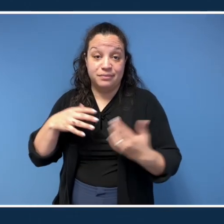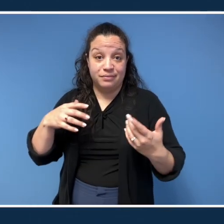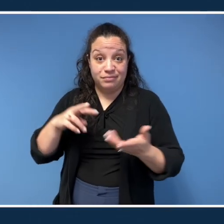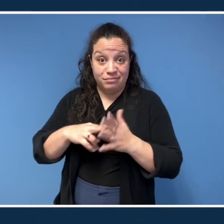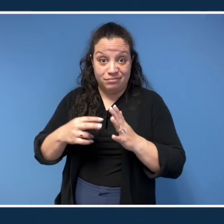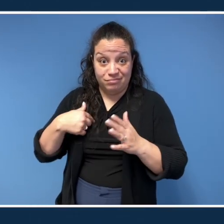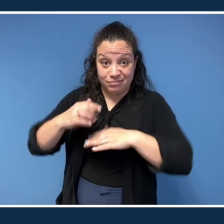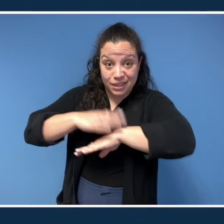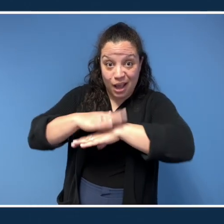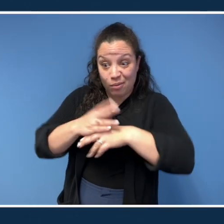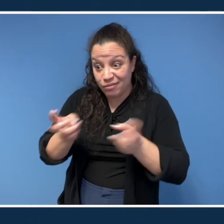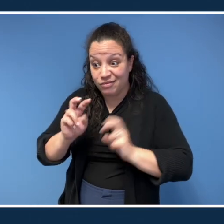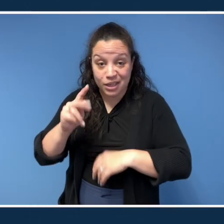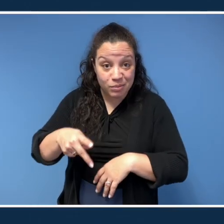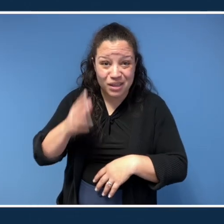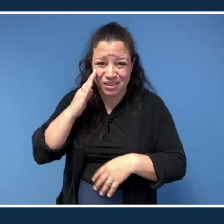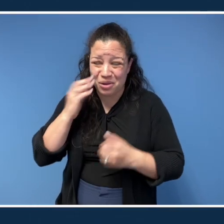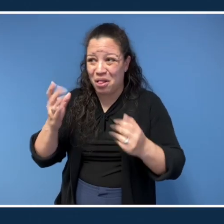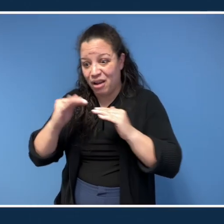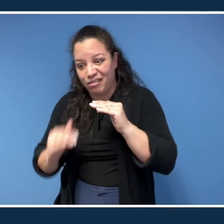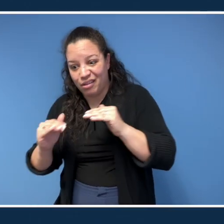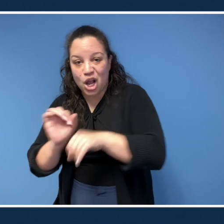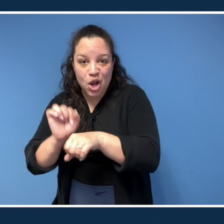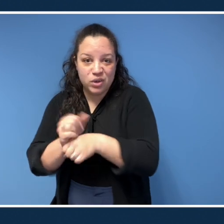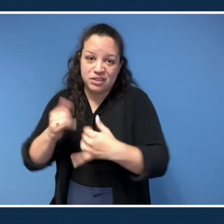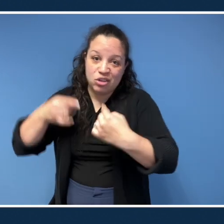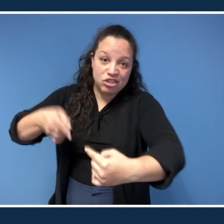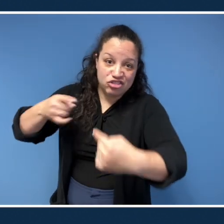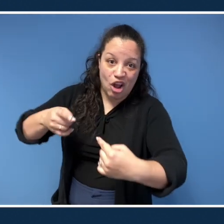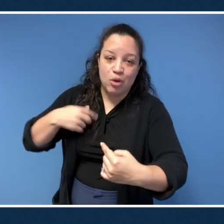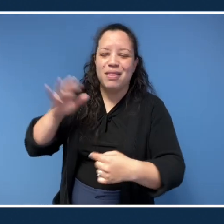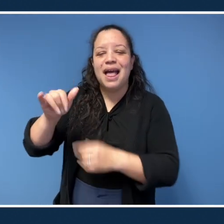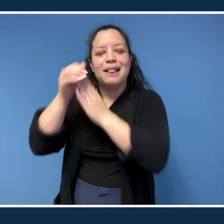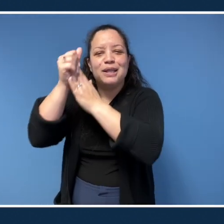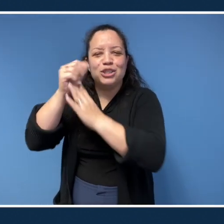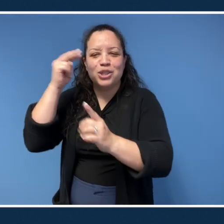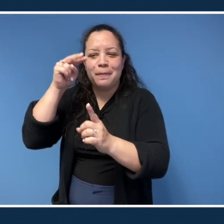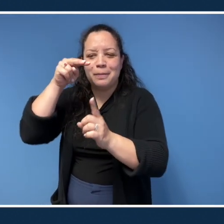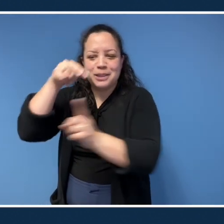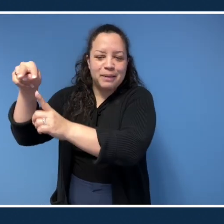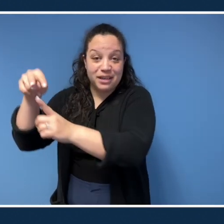you celebrate? There's still struggle. And I think from a leadership perspective in particular, I'm not sure if everybody realizes it,